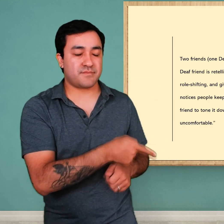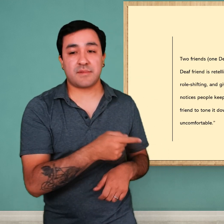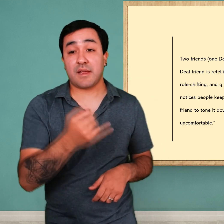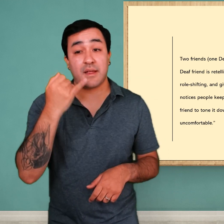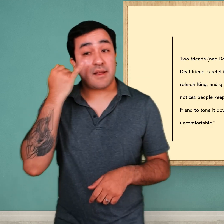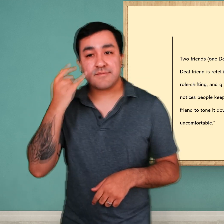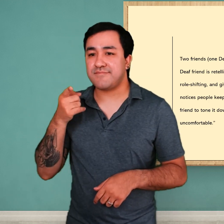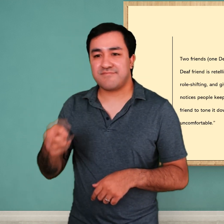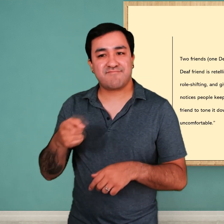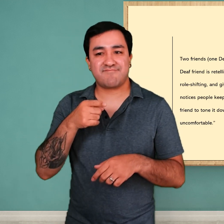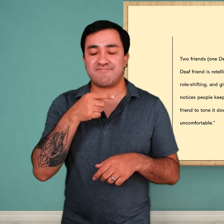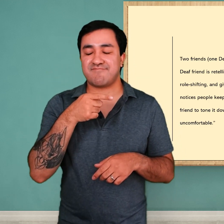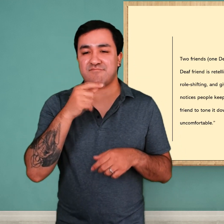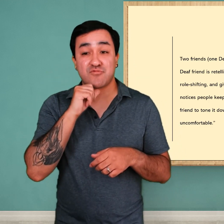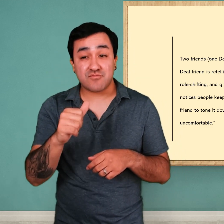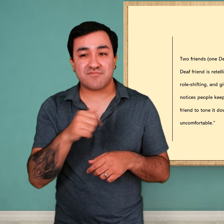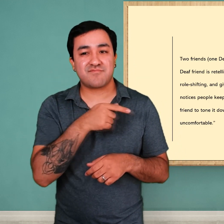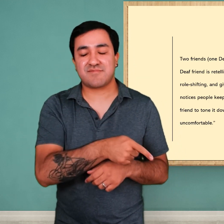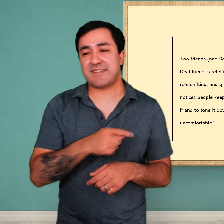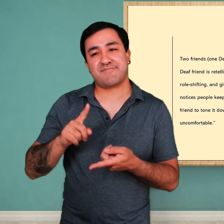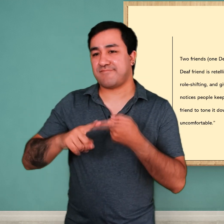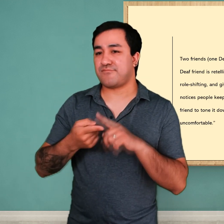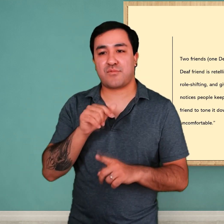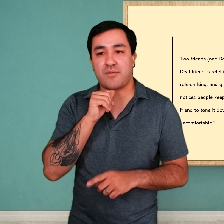person, their language, or their culture in certain scenarios.